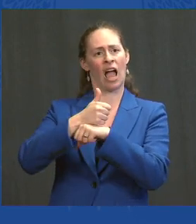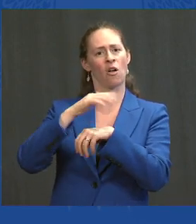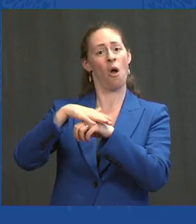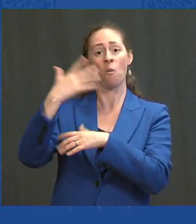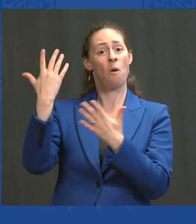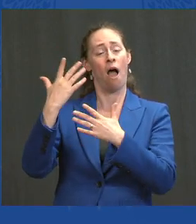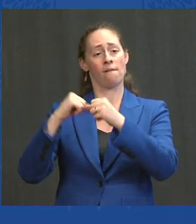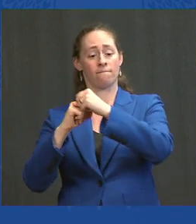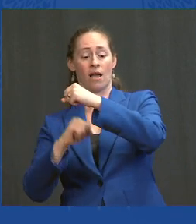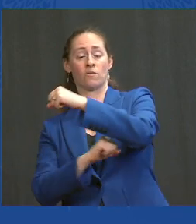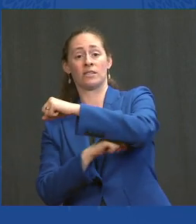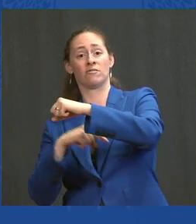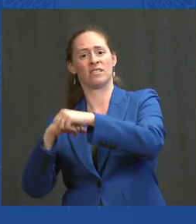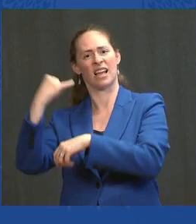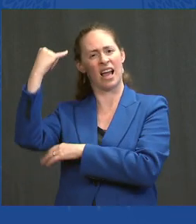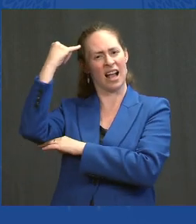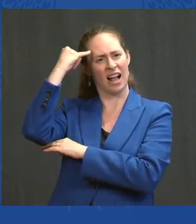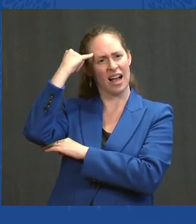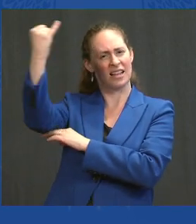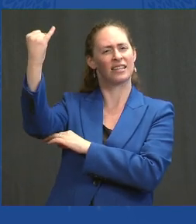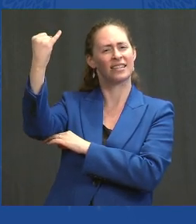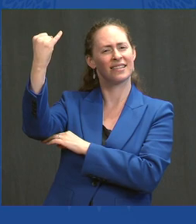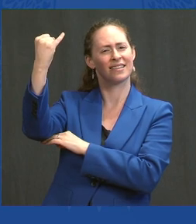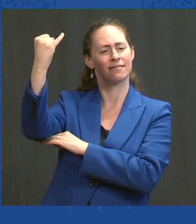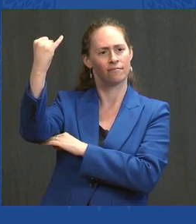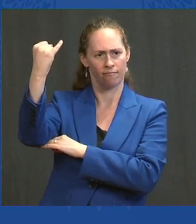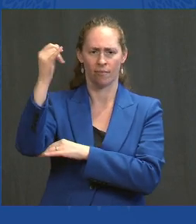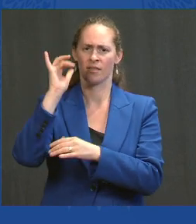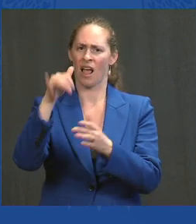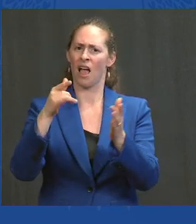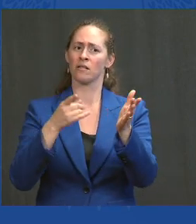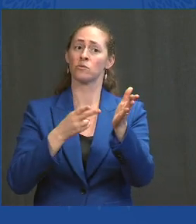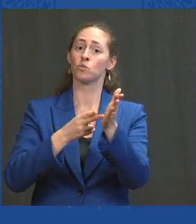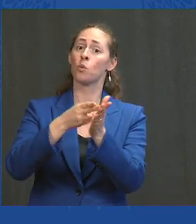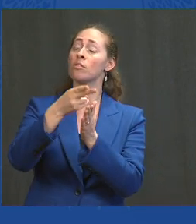"We hold these truths to be self-evident, that all men are created equal.